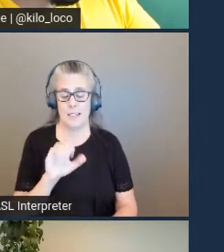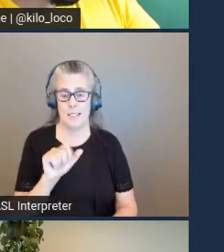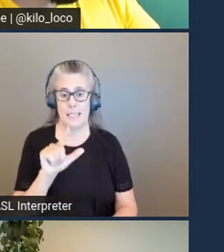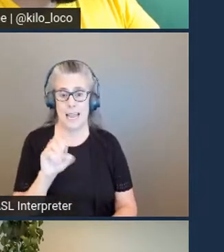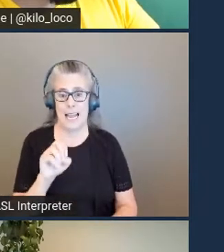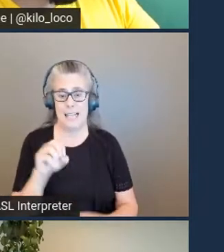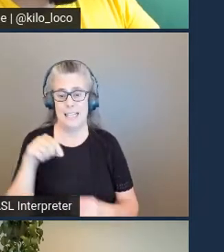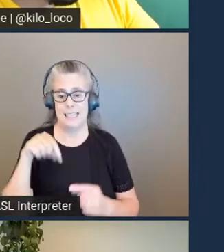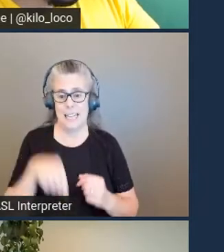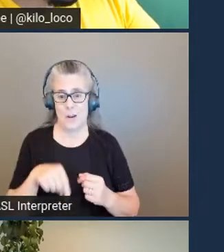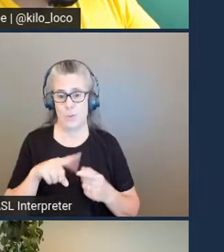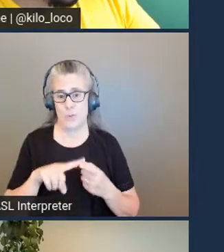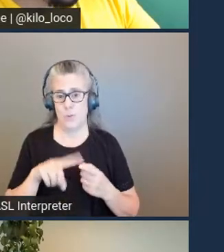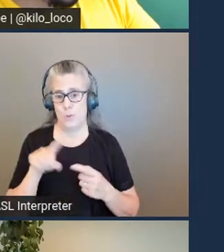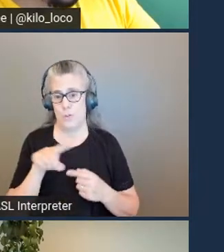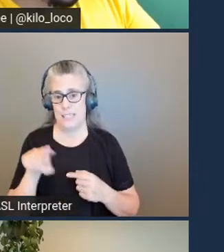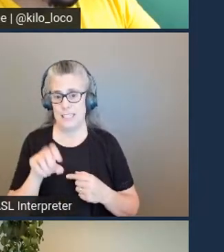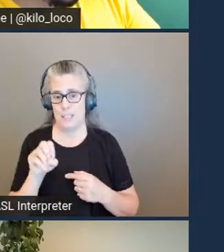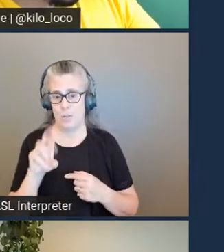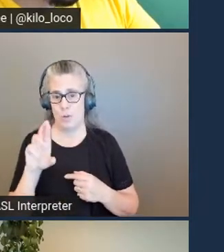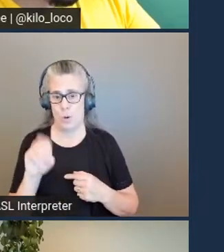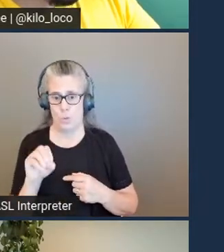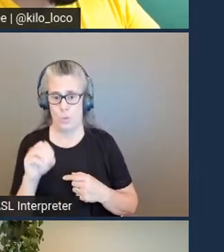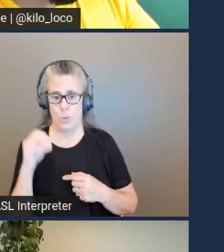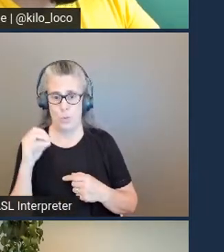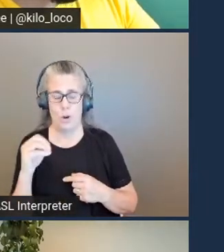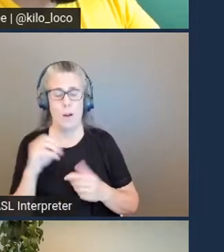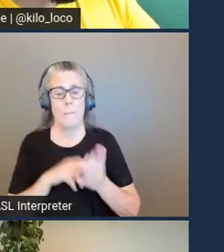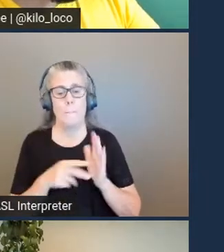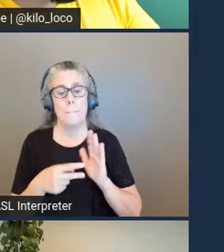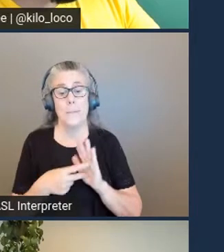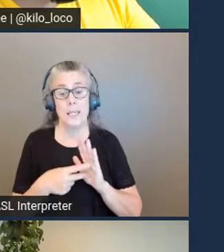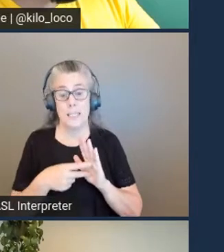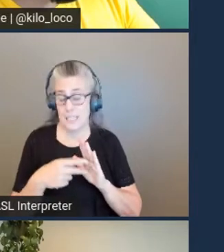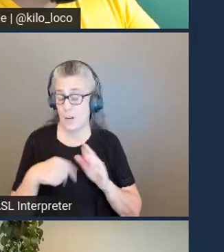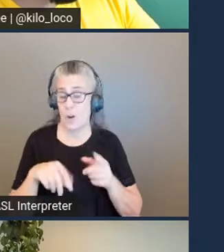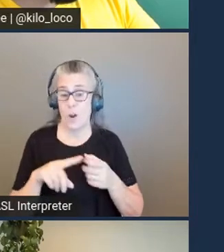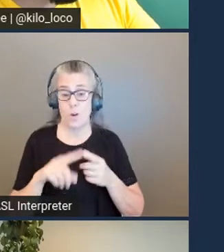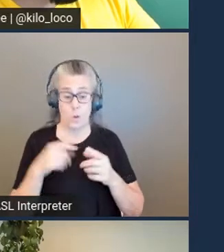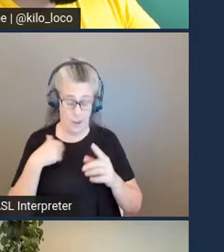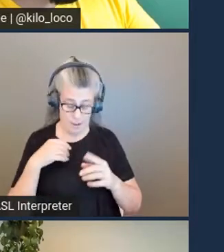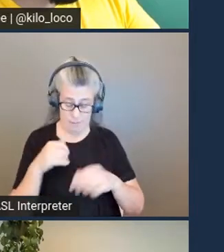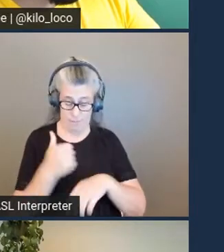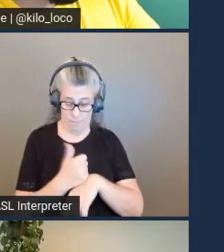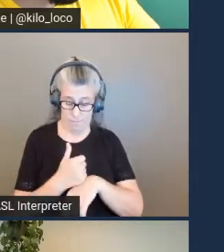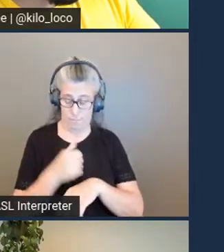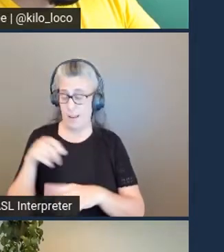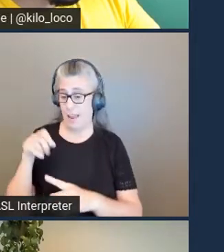with real-time endpoints and with everything else, right? So you have an endpoint, you set it up running and, even